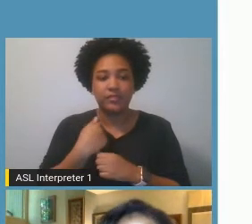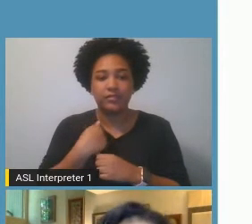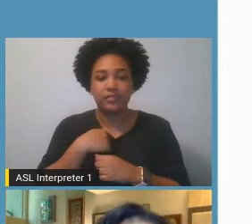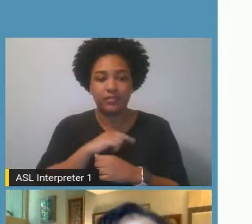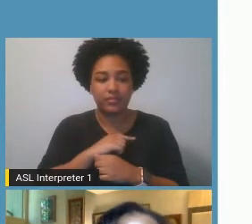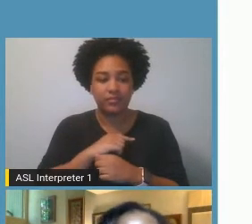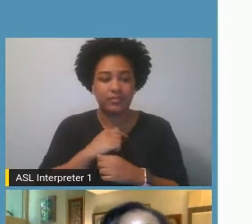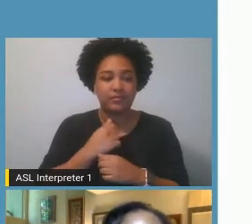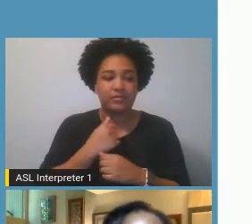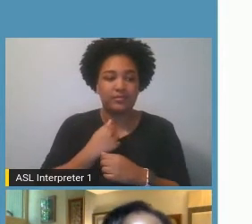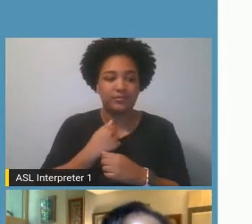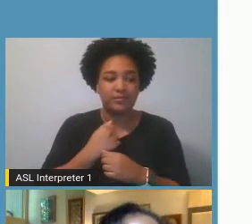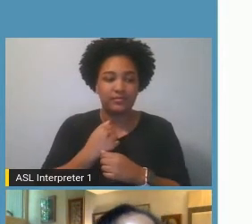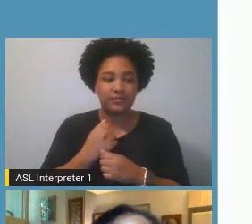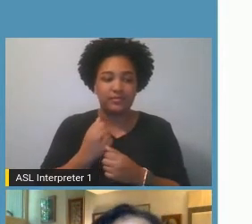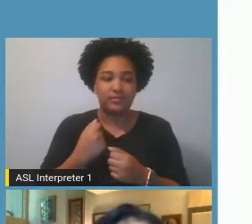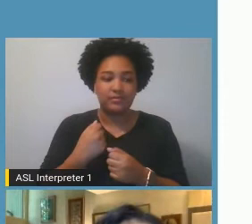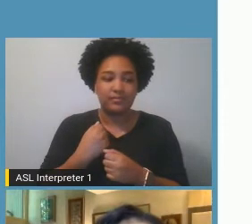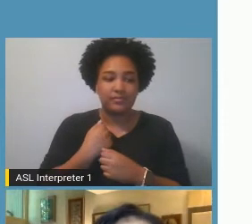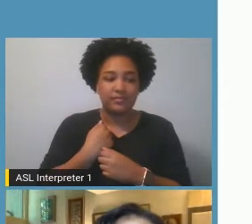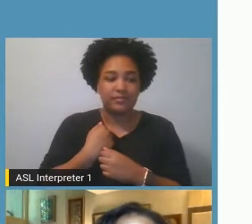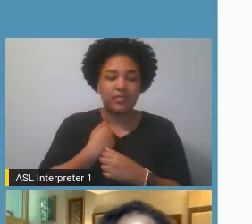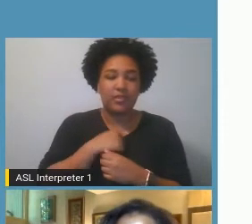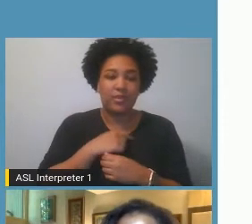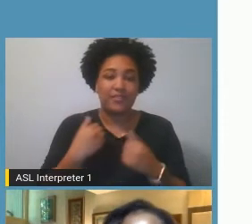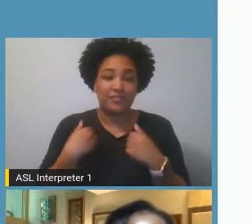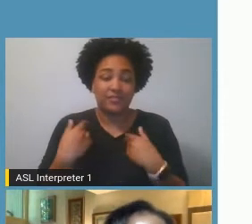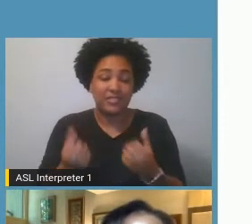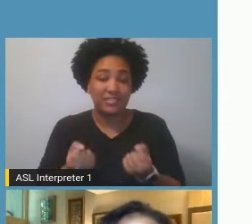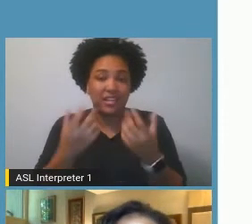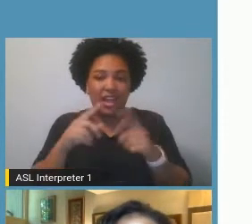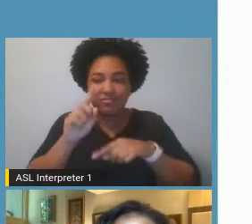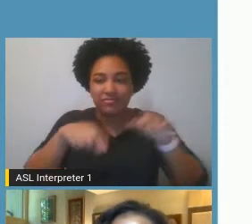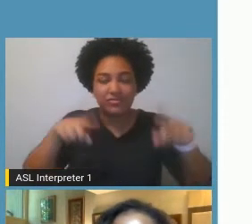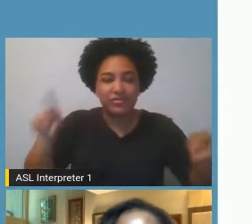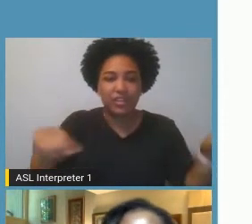can have an assessment of exactly what they have so if it is a church run organization